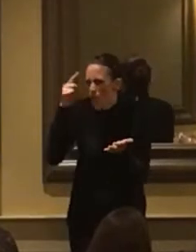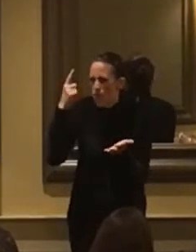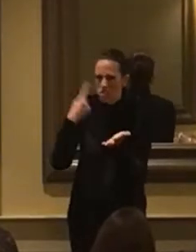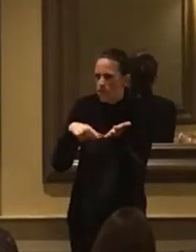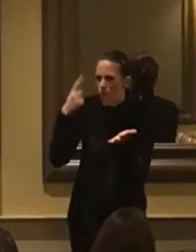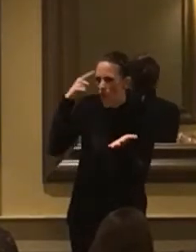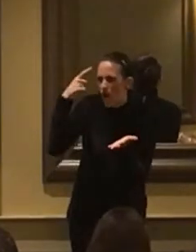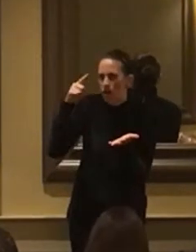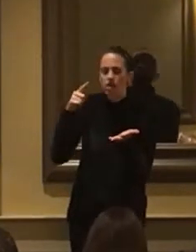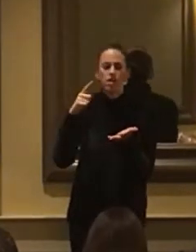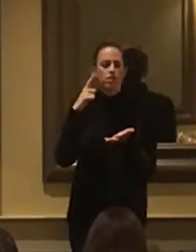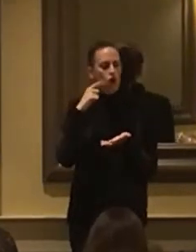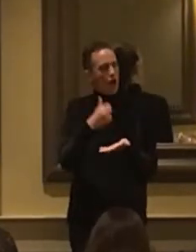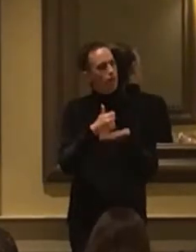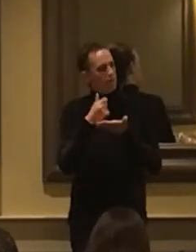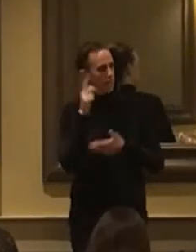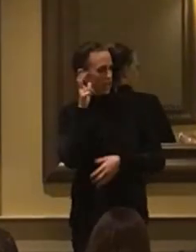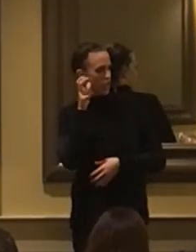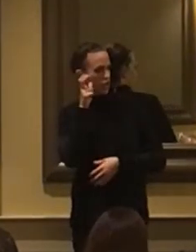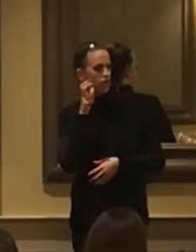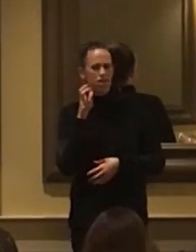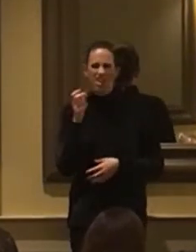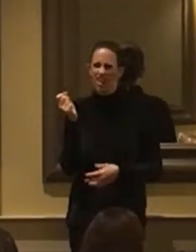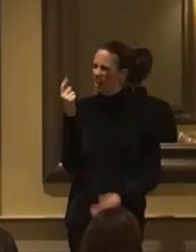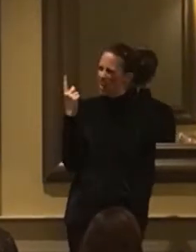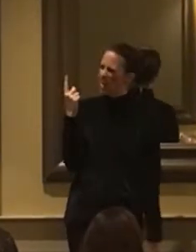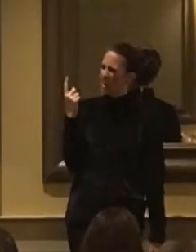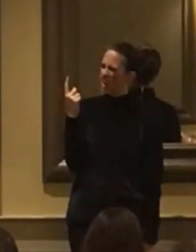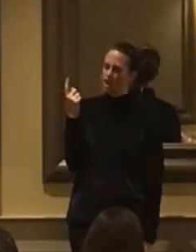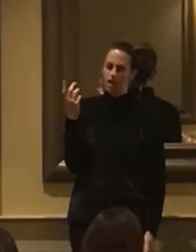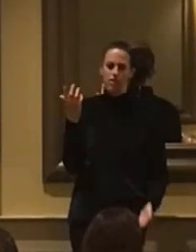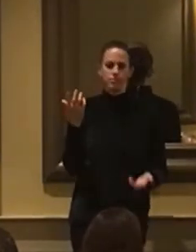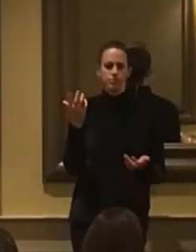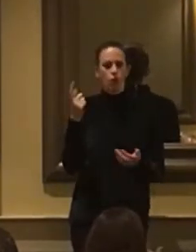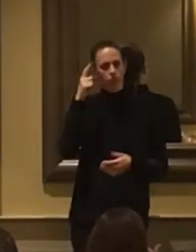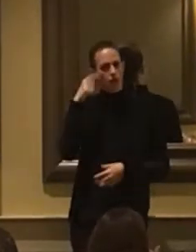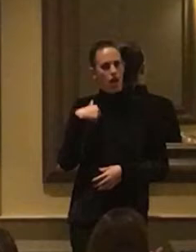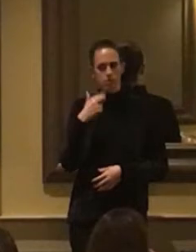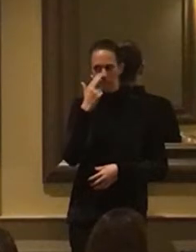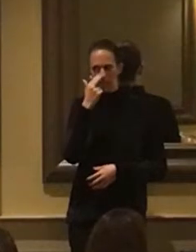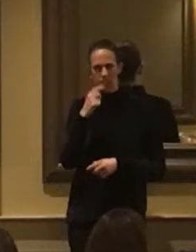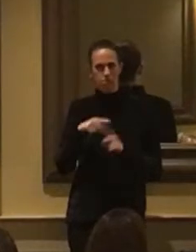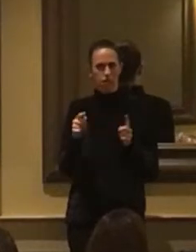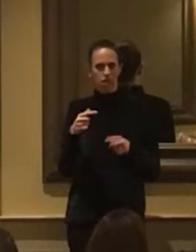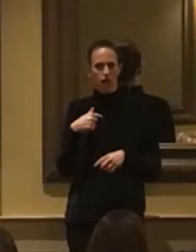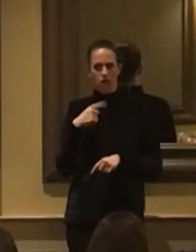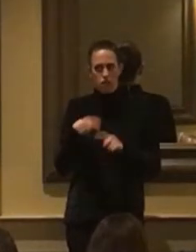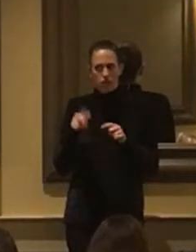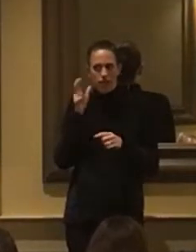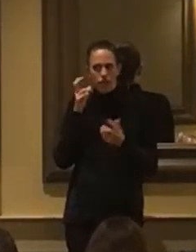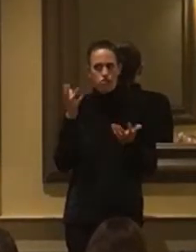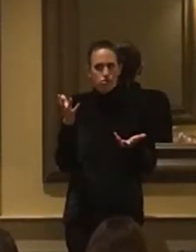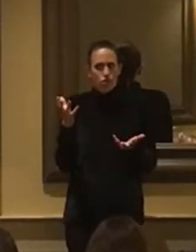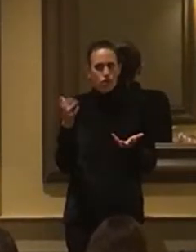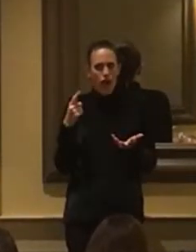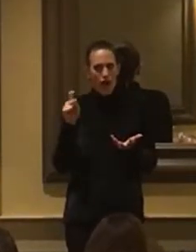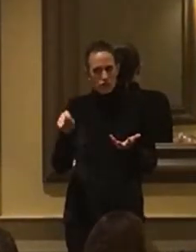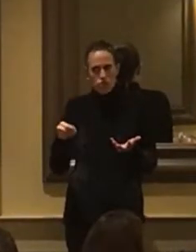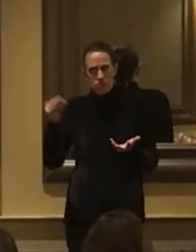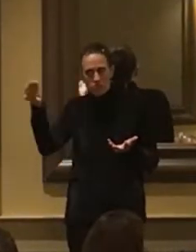But they don't understand that so they always thought I was like being funny. But I couldn't really hear her.